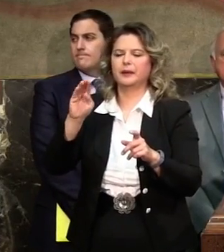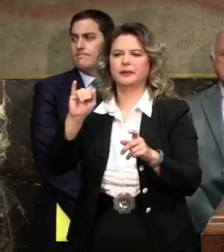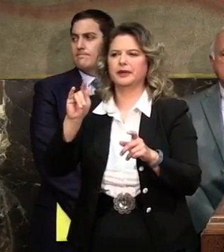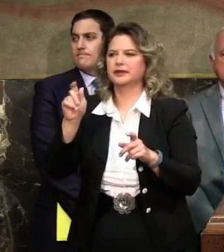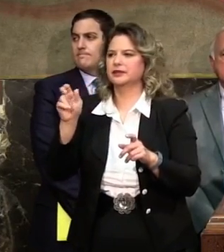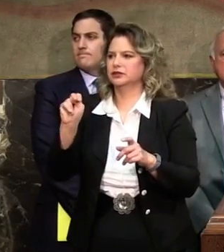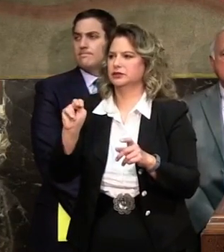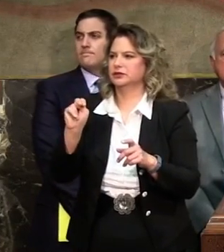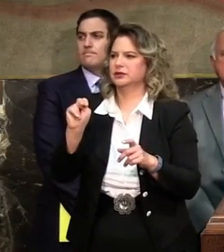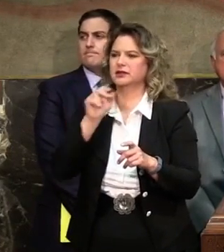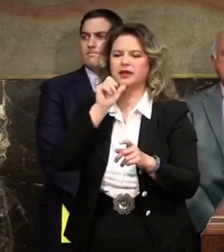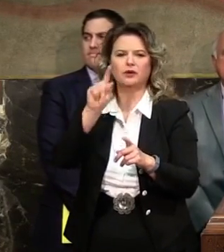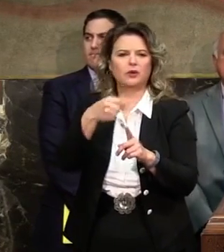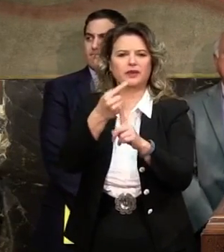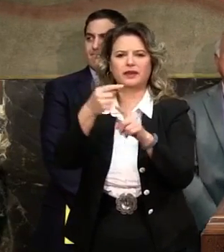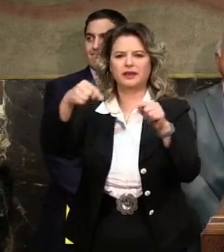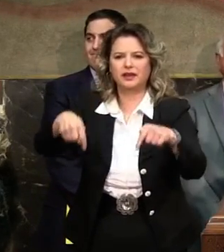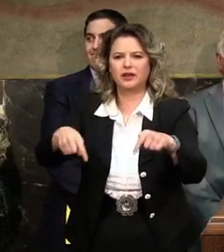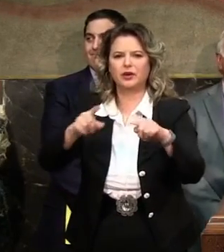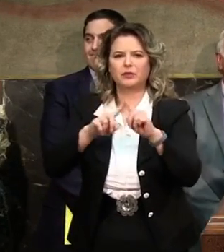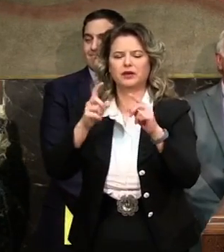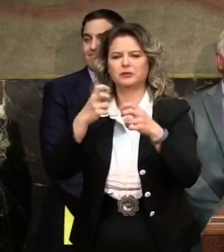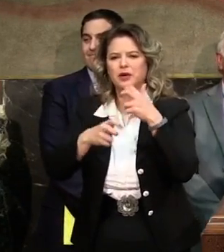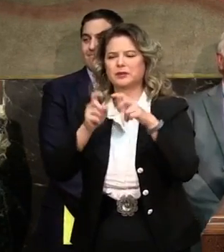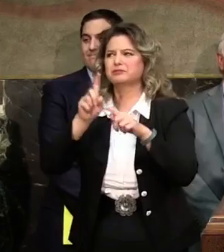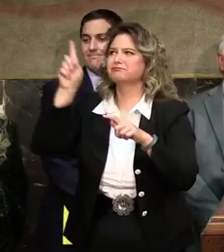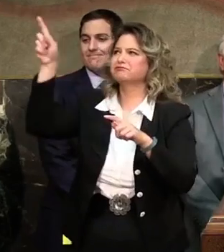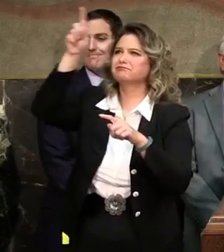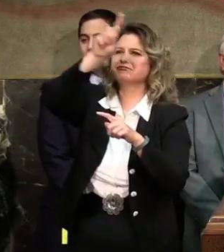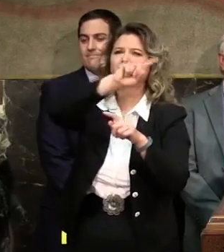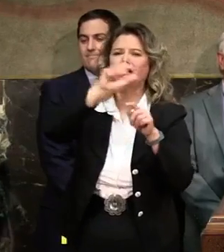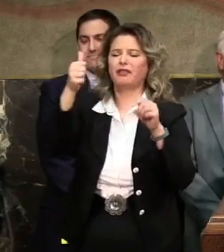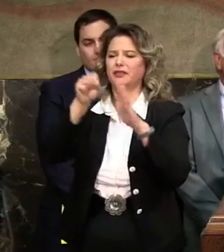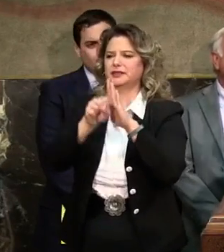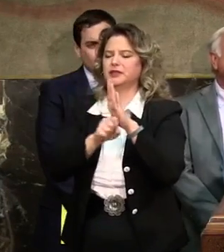got to be smart about rehabilitating